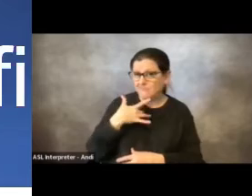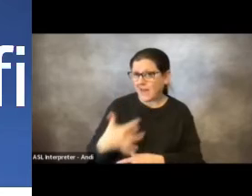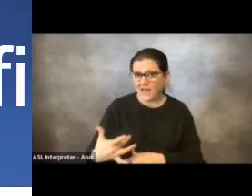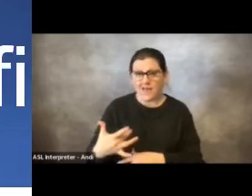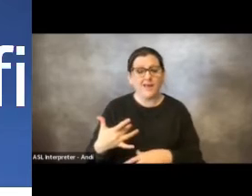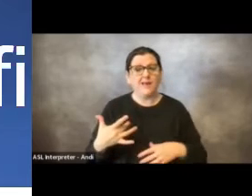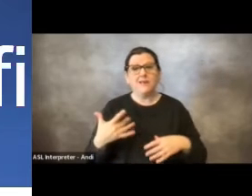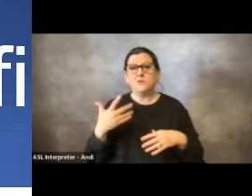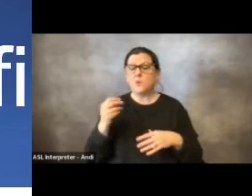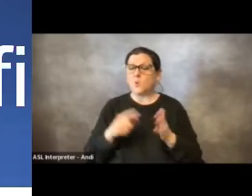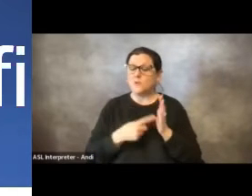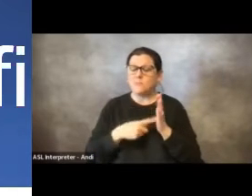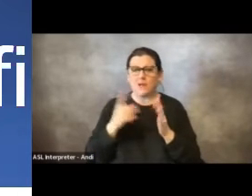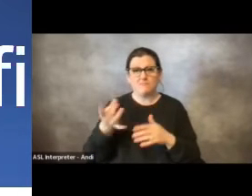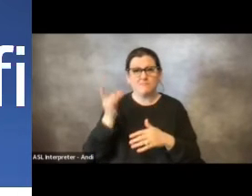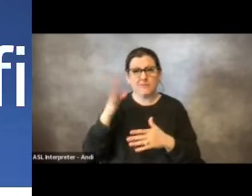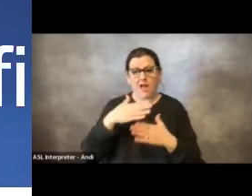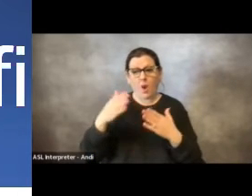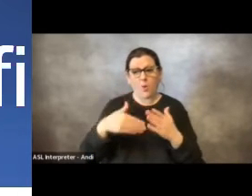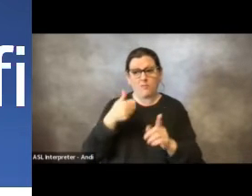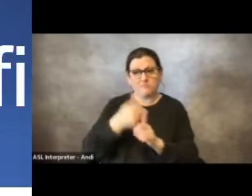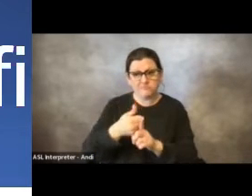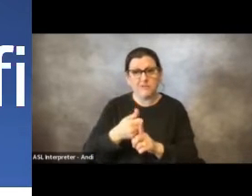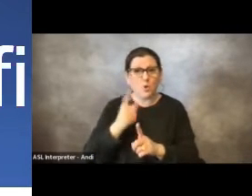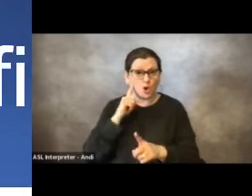really terrible outcomes. I think you just heard a really good example of that from Eric's